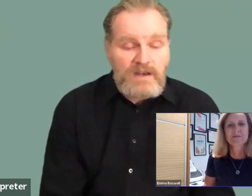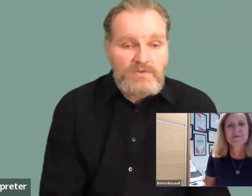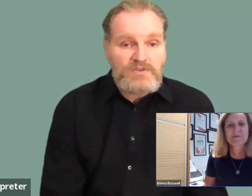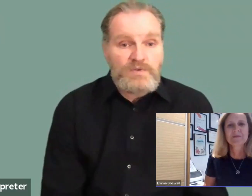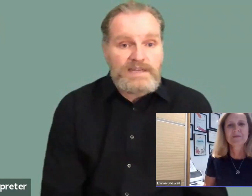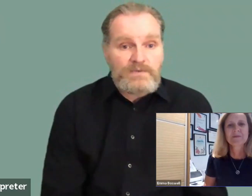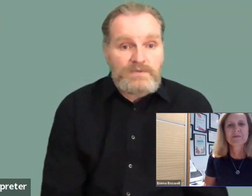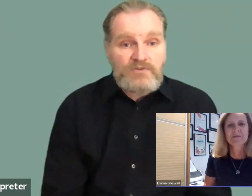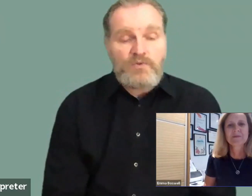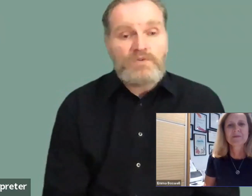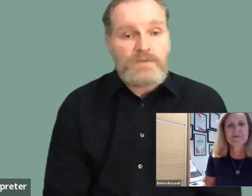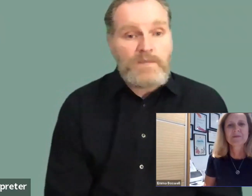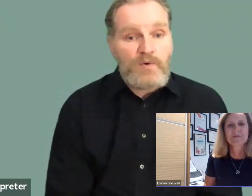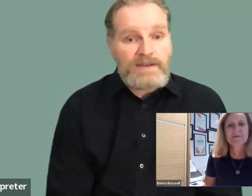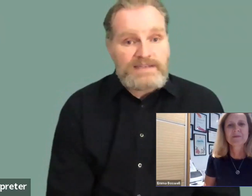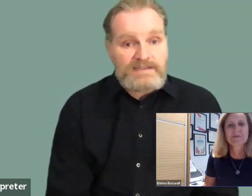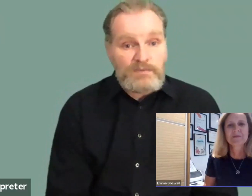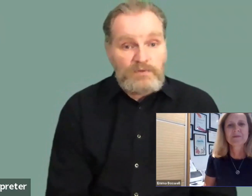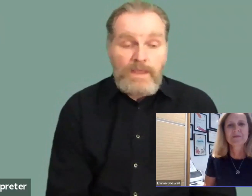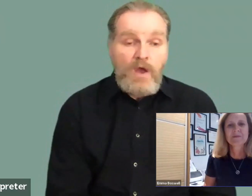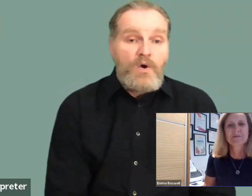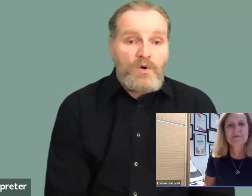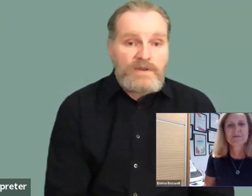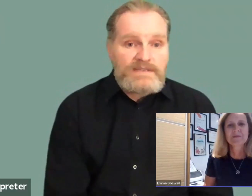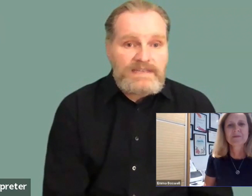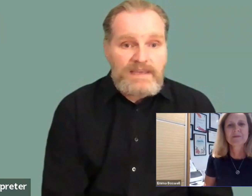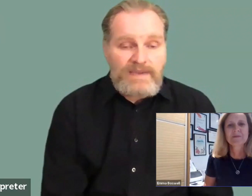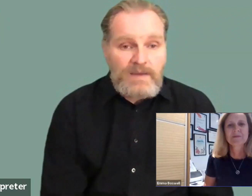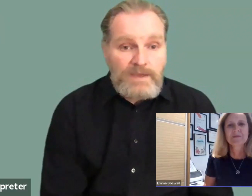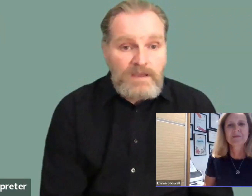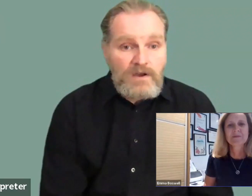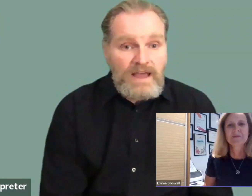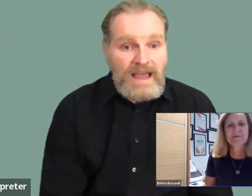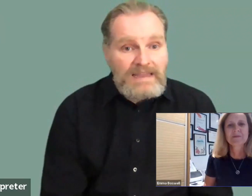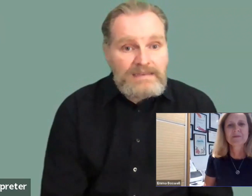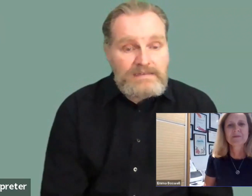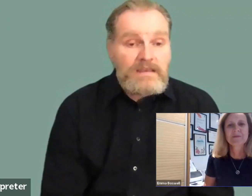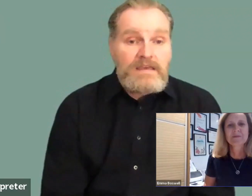closer to a town centre or somewhere more accessible, or indeed giving up the car and